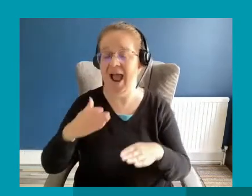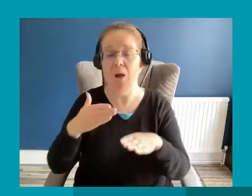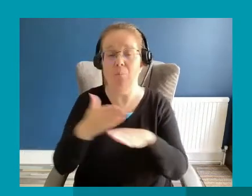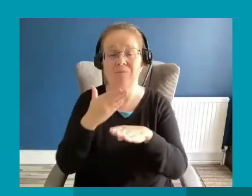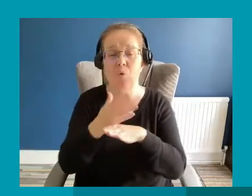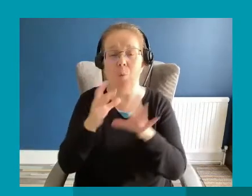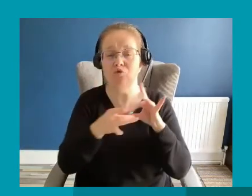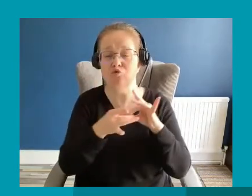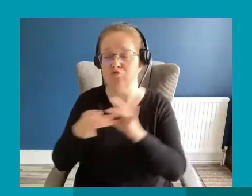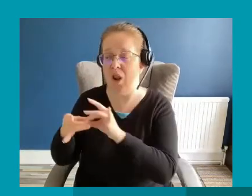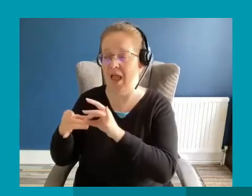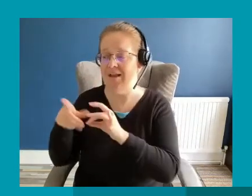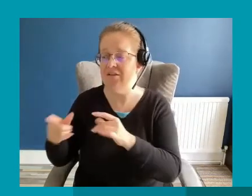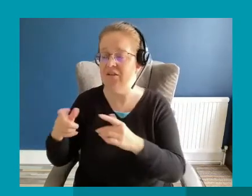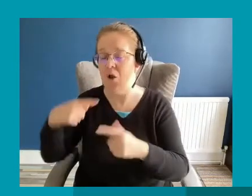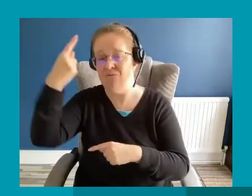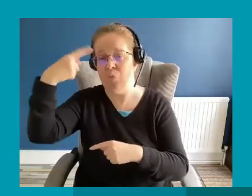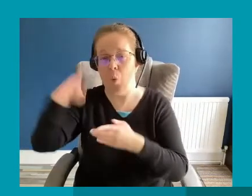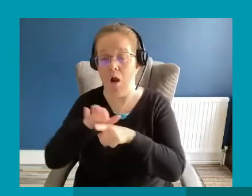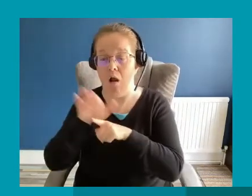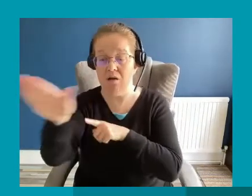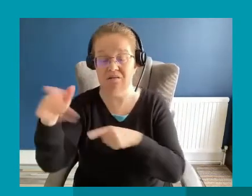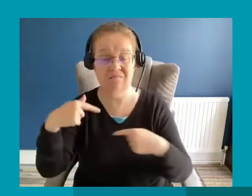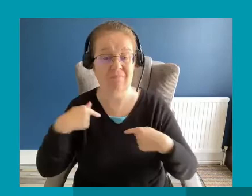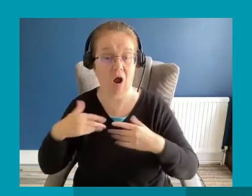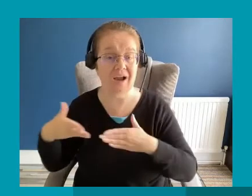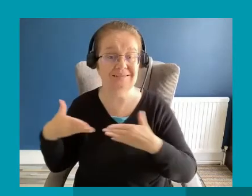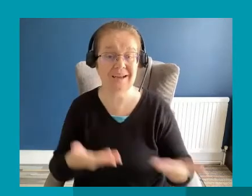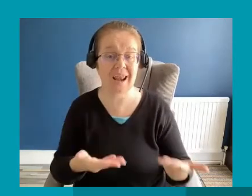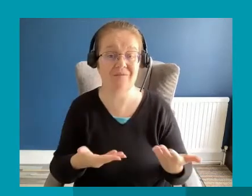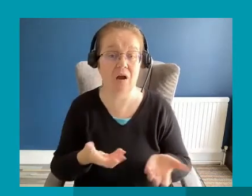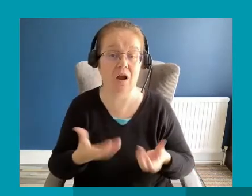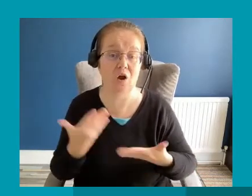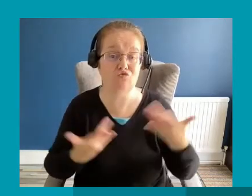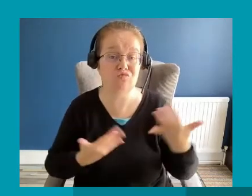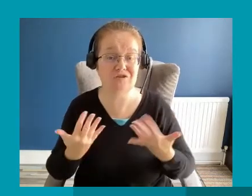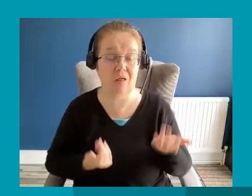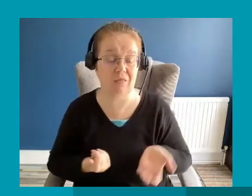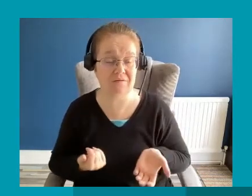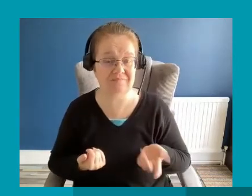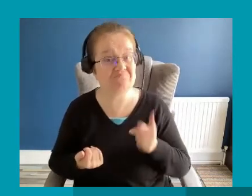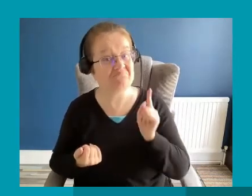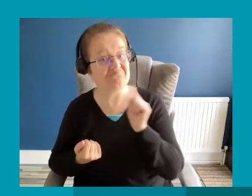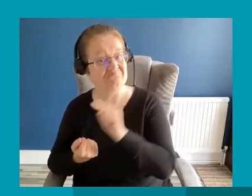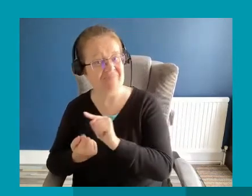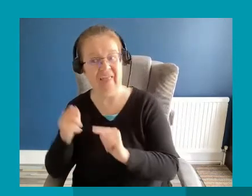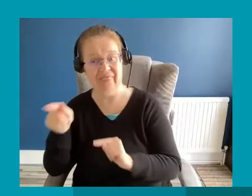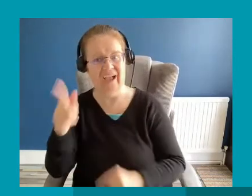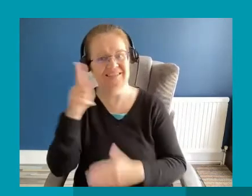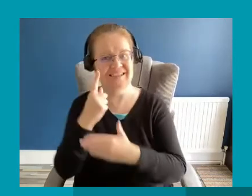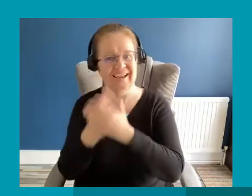I deliver results. Brilliant, So what we can see here is this individual is actually really